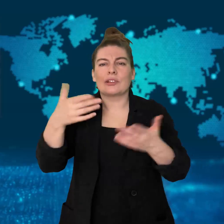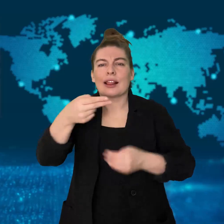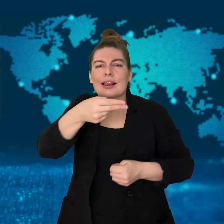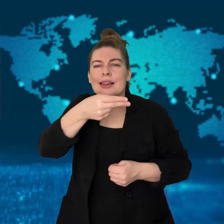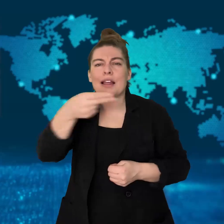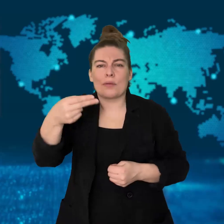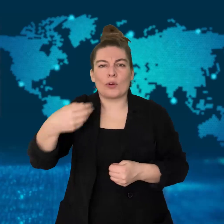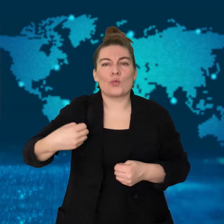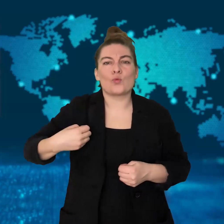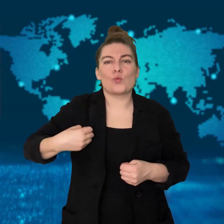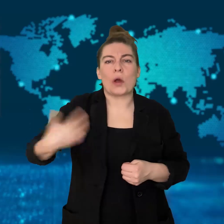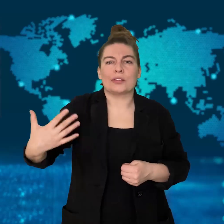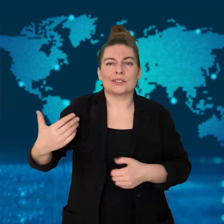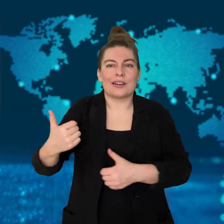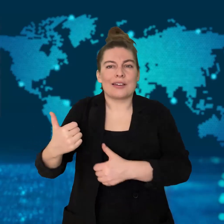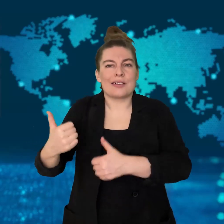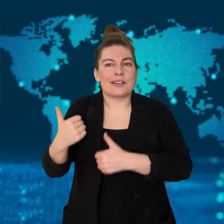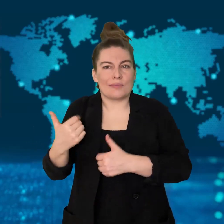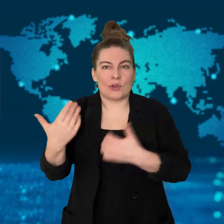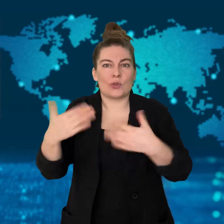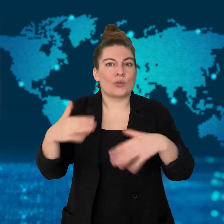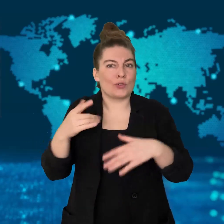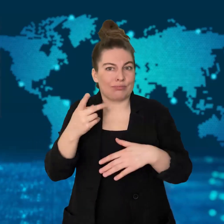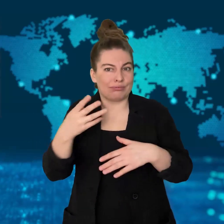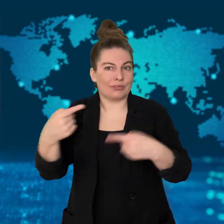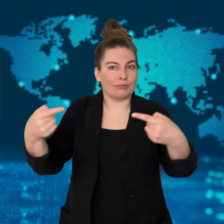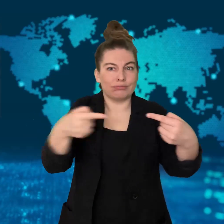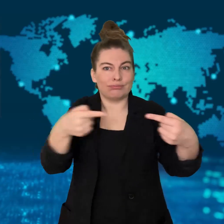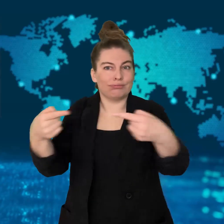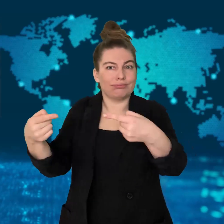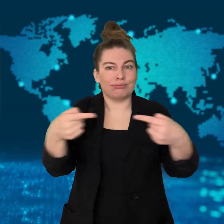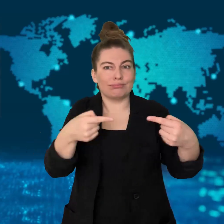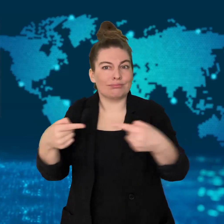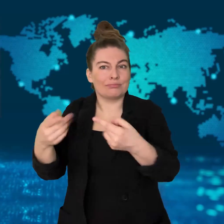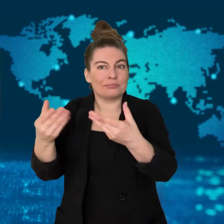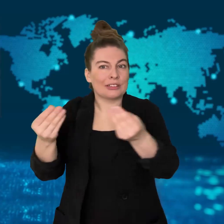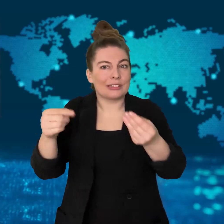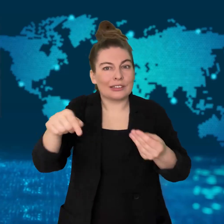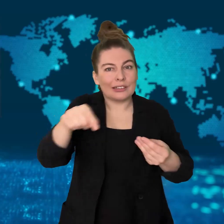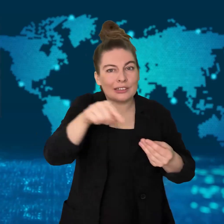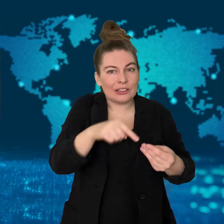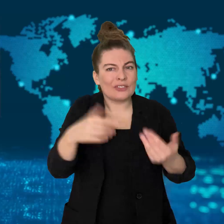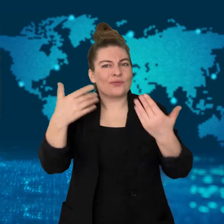The evacuation was taking place according to